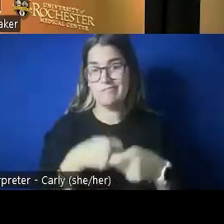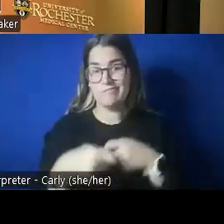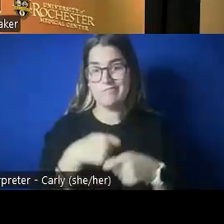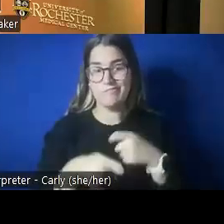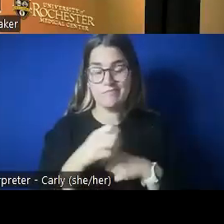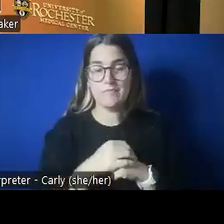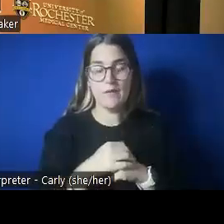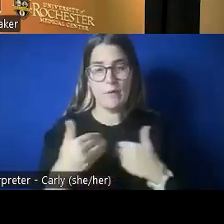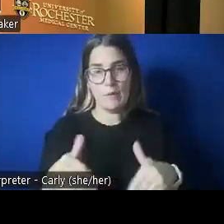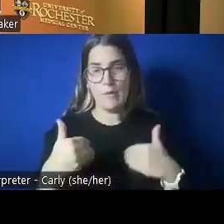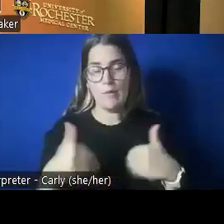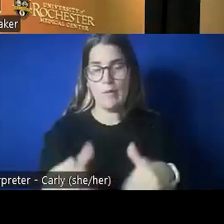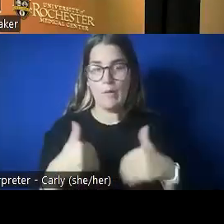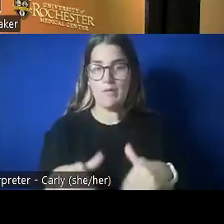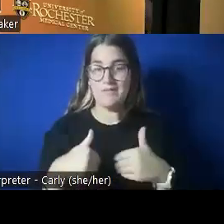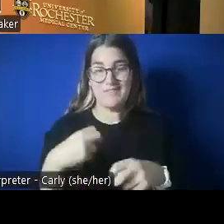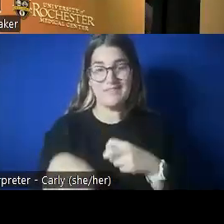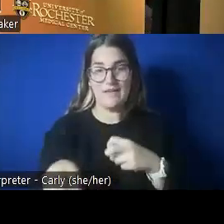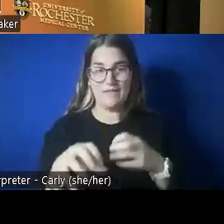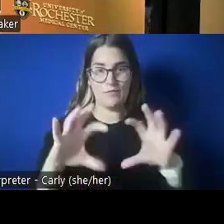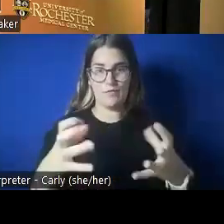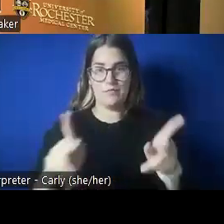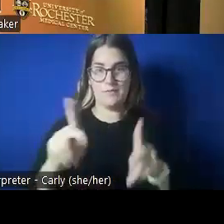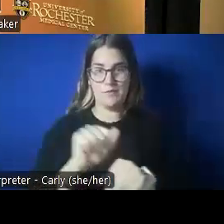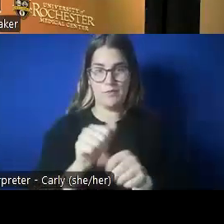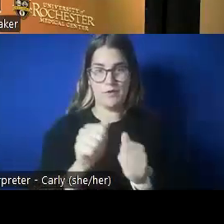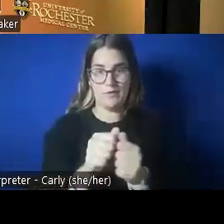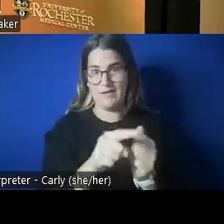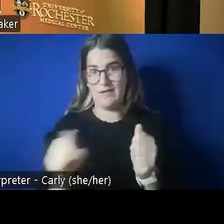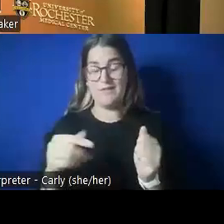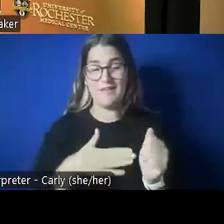very demanding population to work with so lucky to have so many dedicated individuals who have been